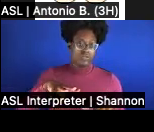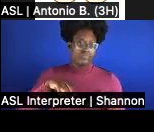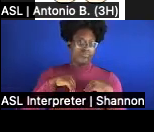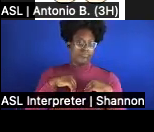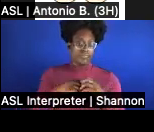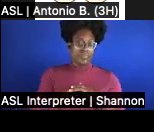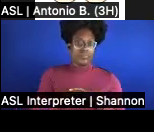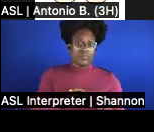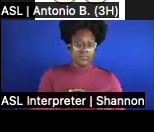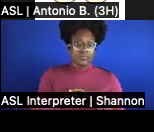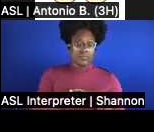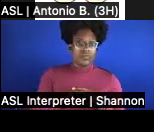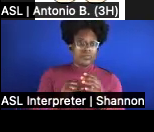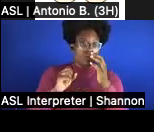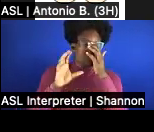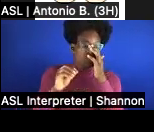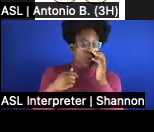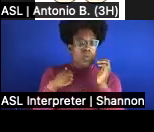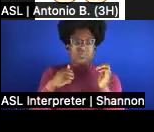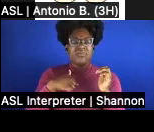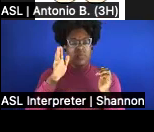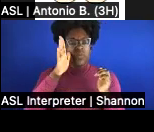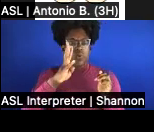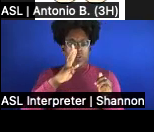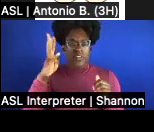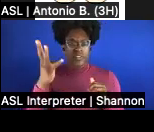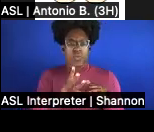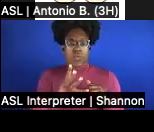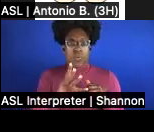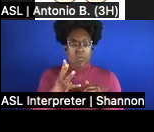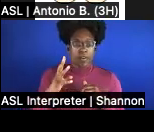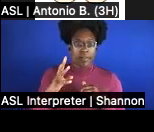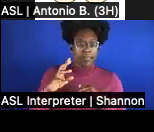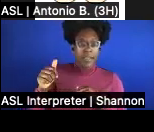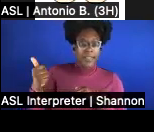so we'll ignore those other than, "Good job. We didn't do much editing." Explicit telling